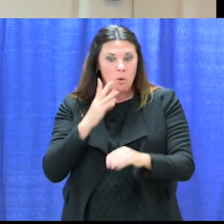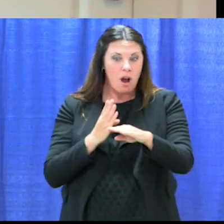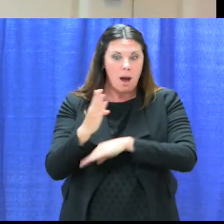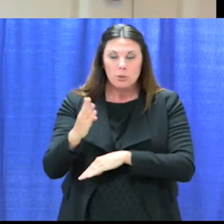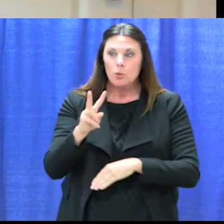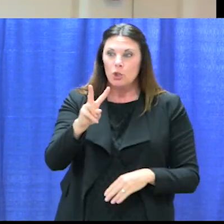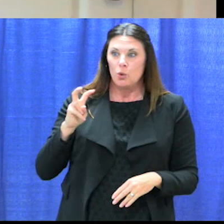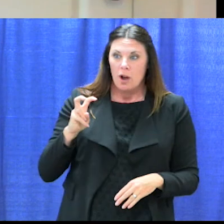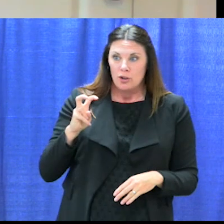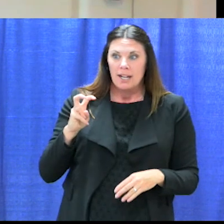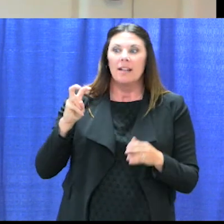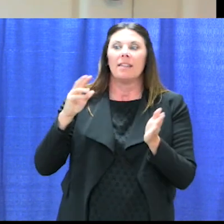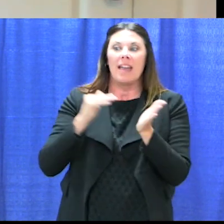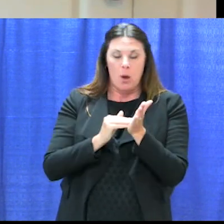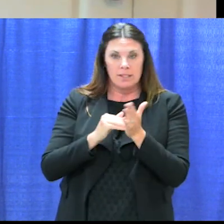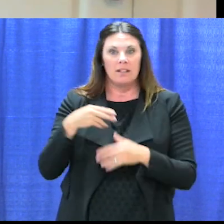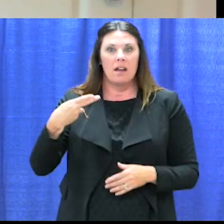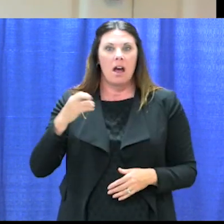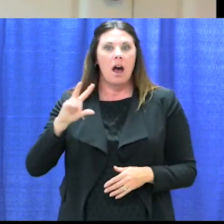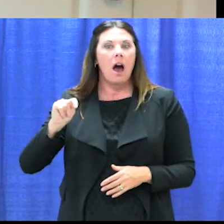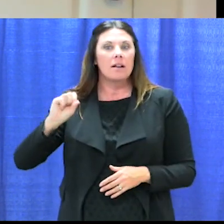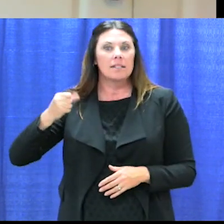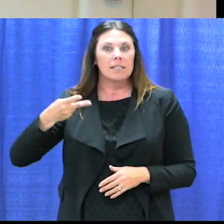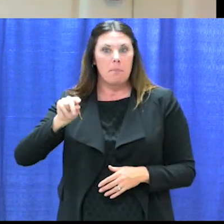The Department of Education will be issuing a letter to school districts with instructions